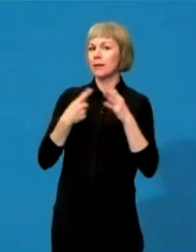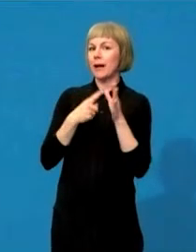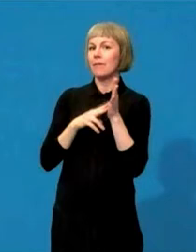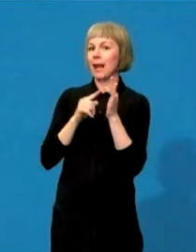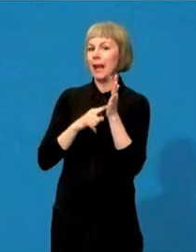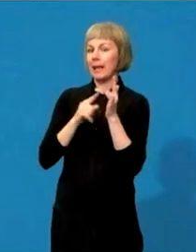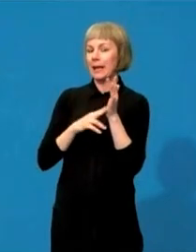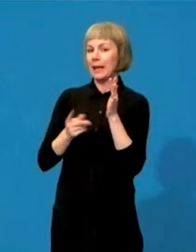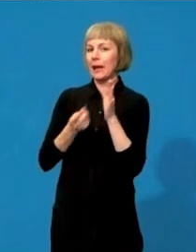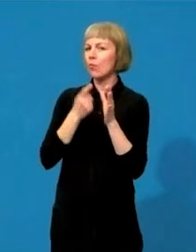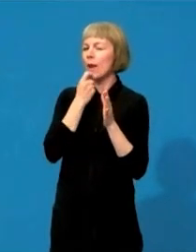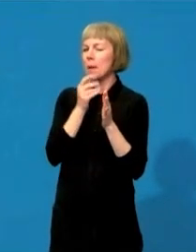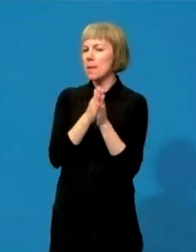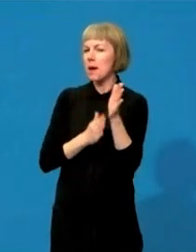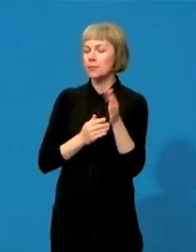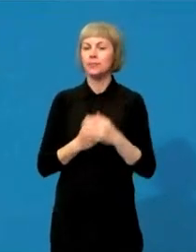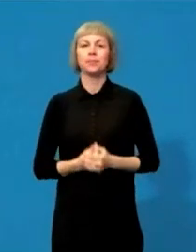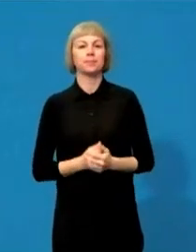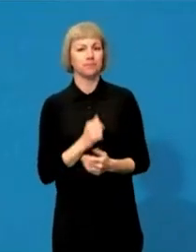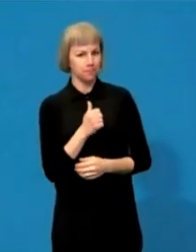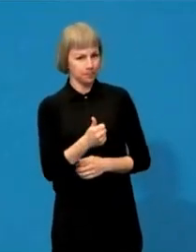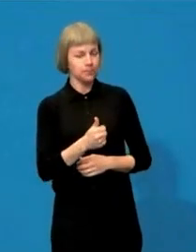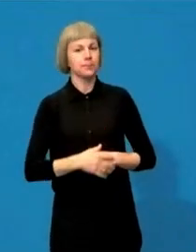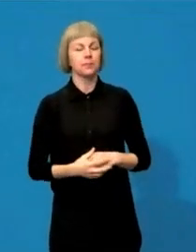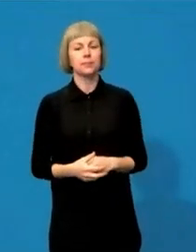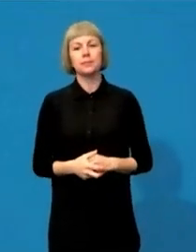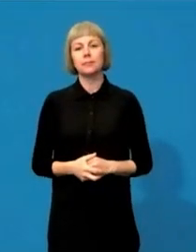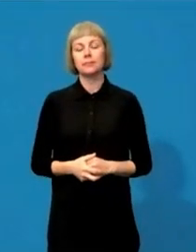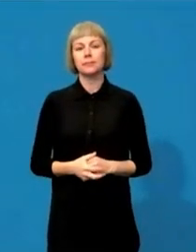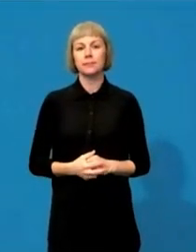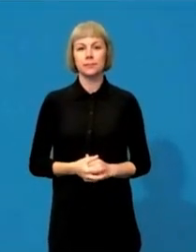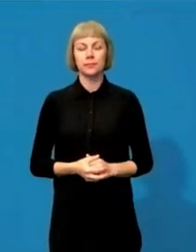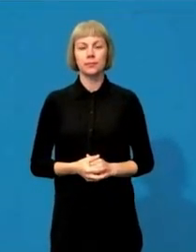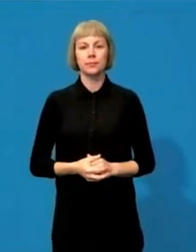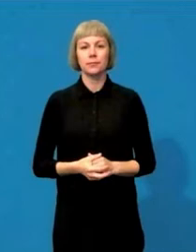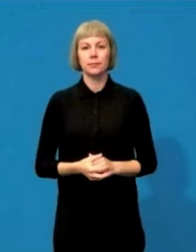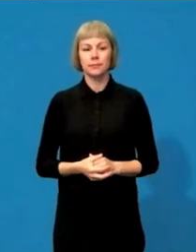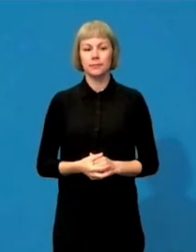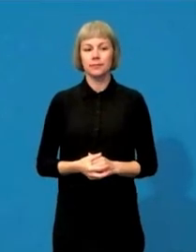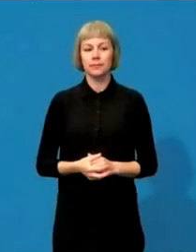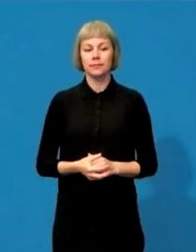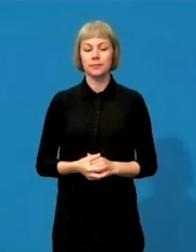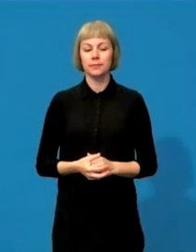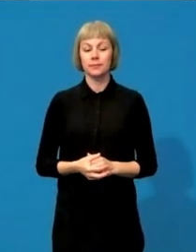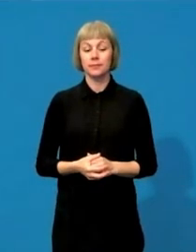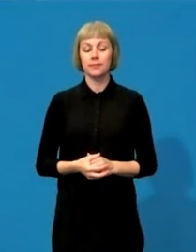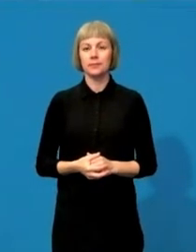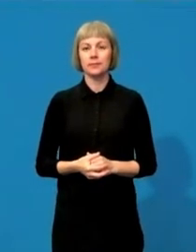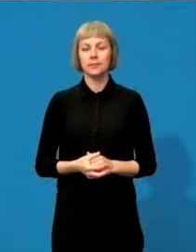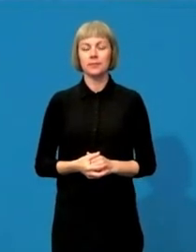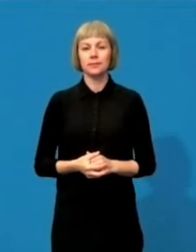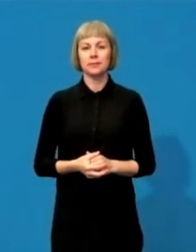All right. MS TARRAGO: Commissioners, our next witness is Mudge Eric Bedford.